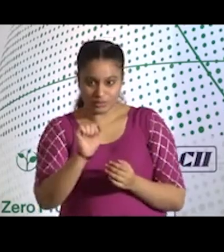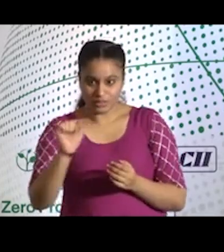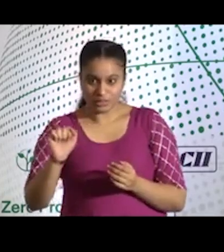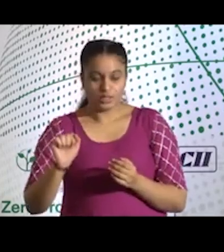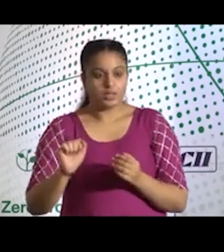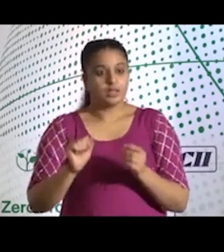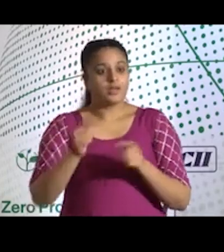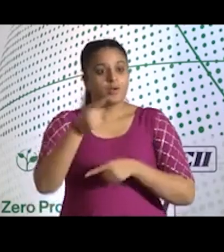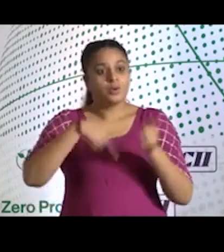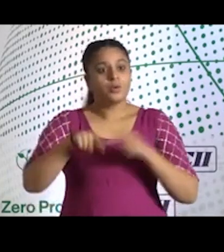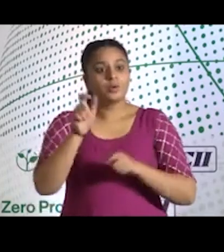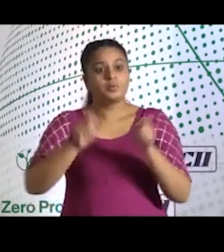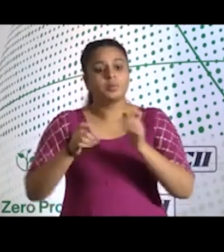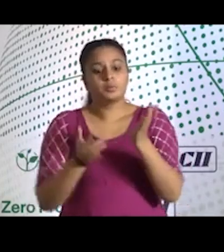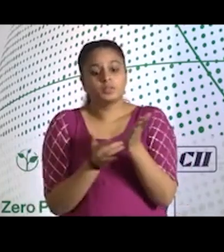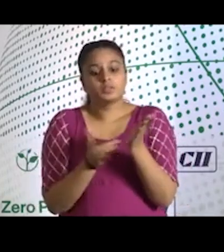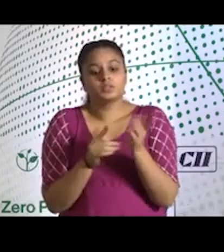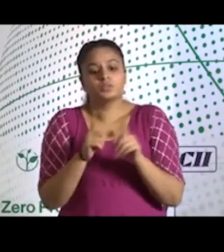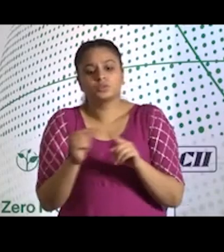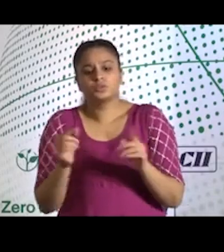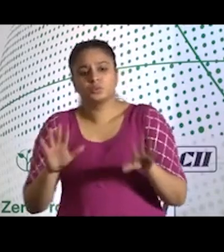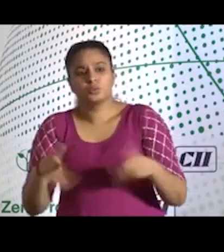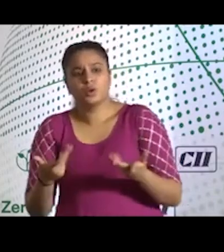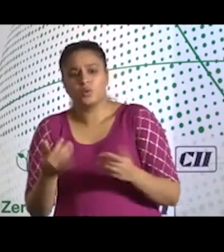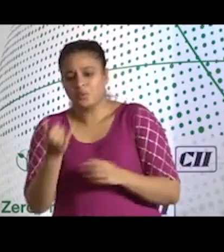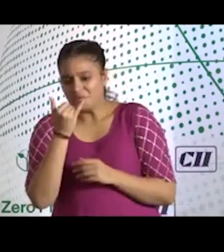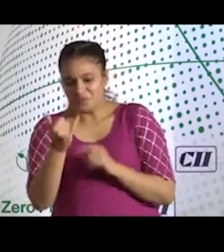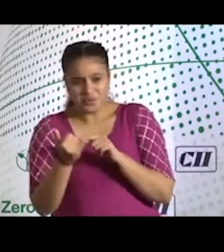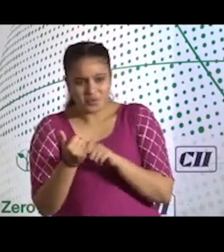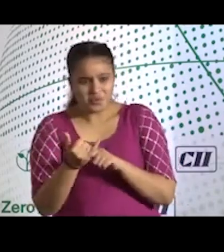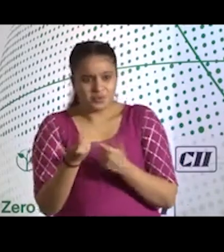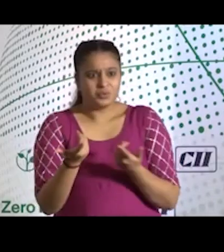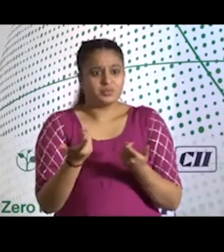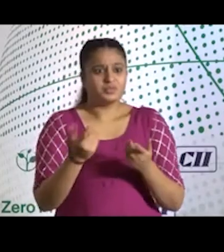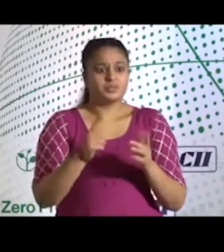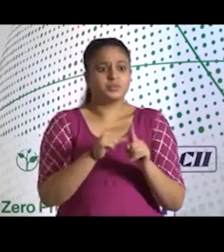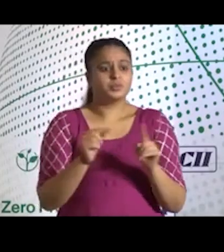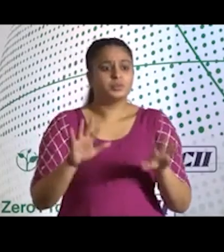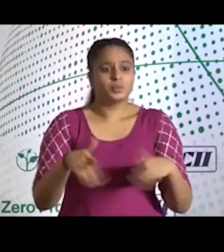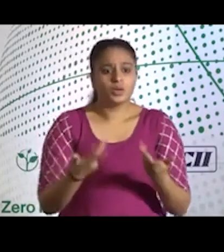and telling them what technology can do, what Android devices can do for you,